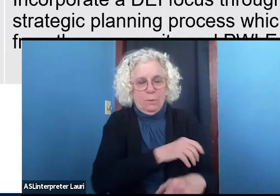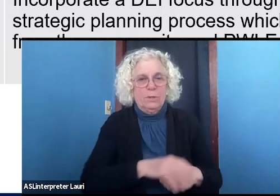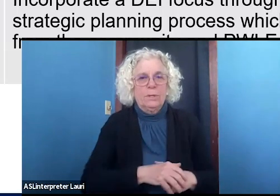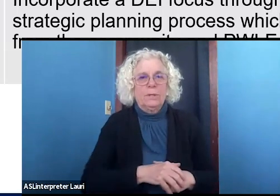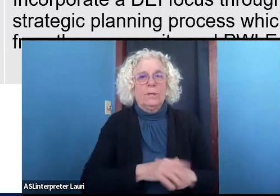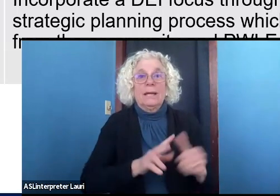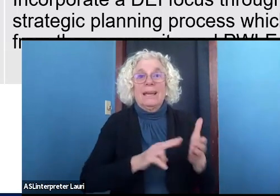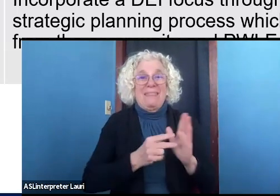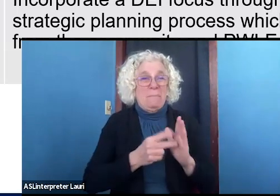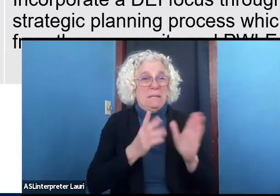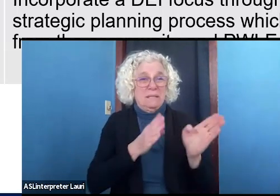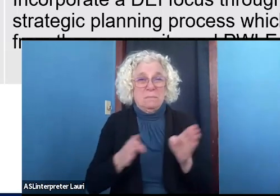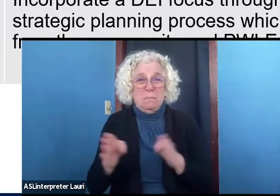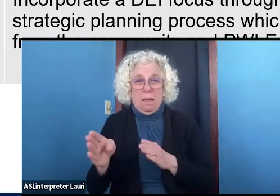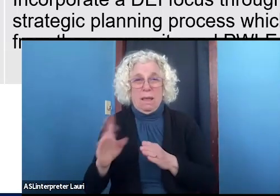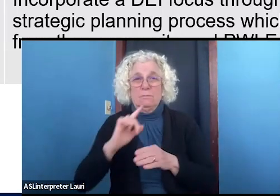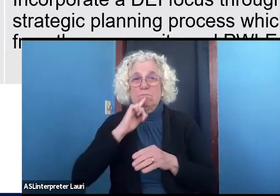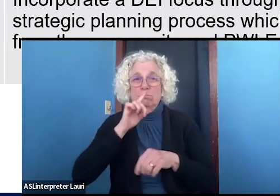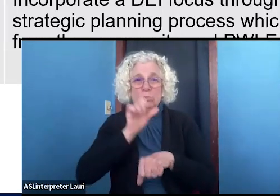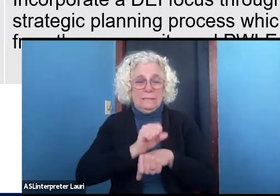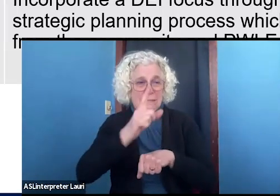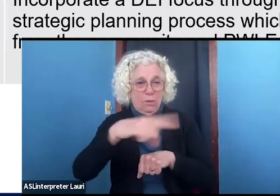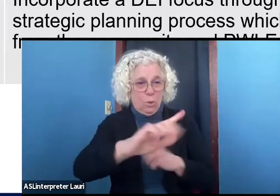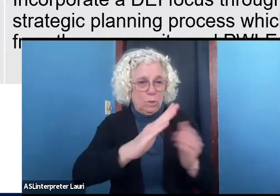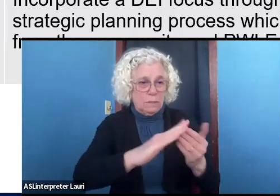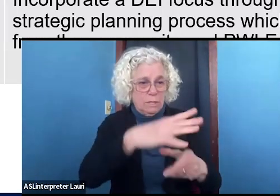and authentic community engagement, not just checking the box,